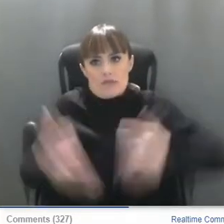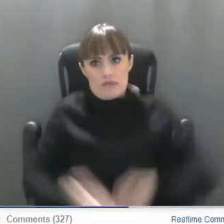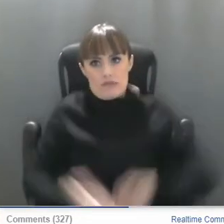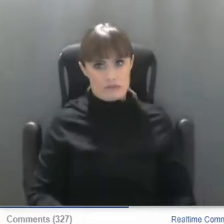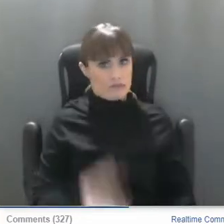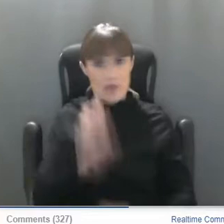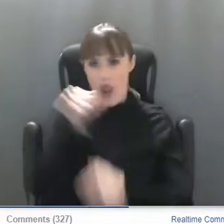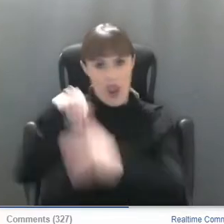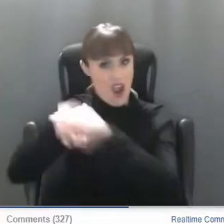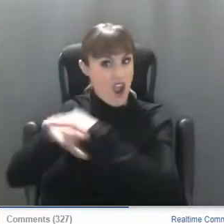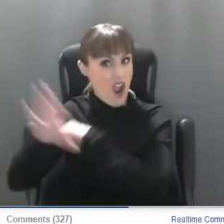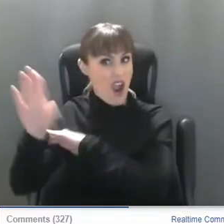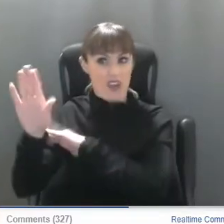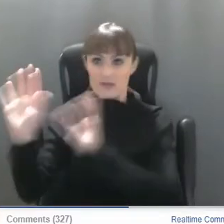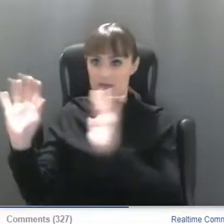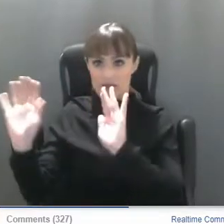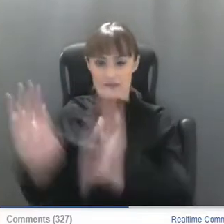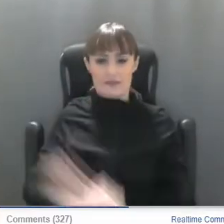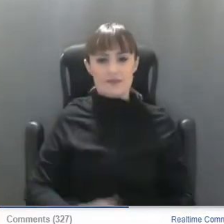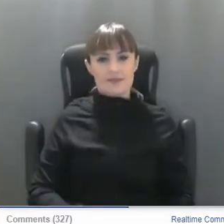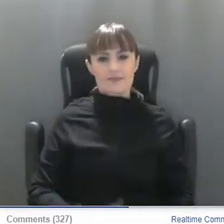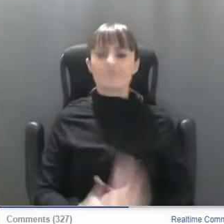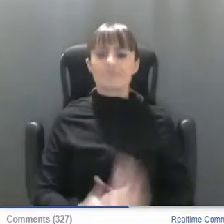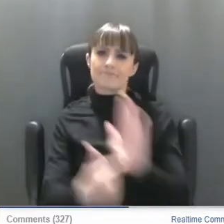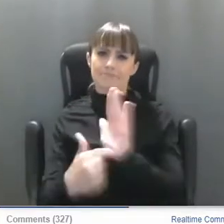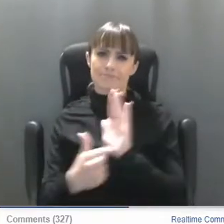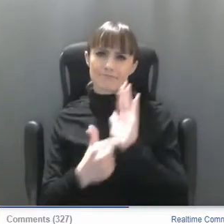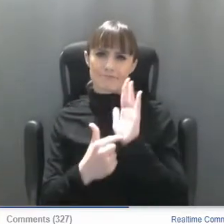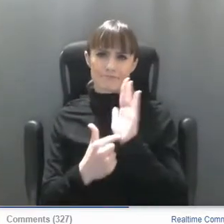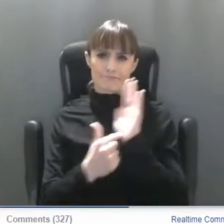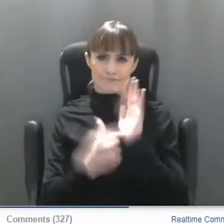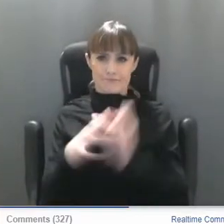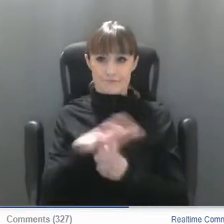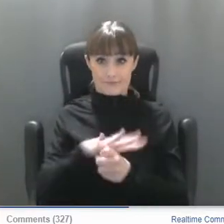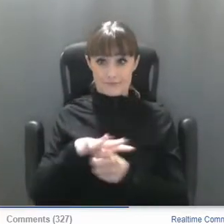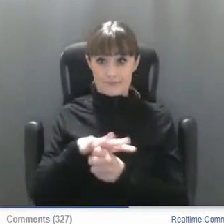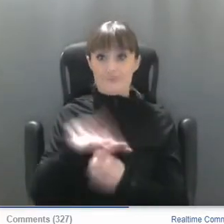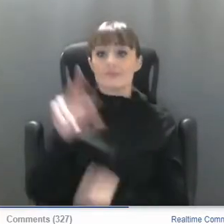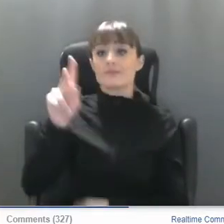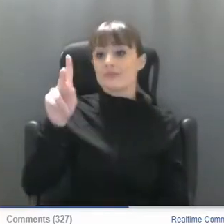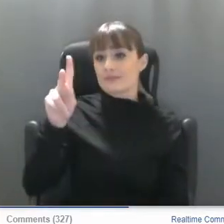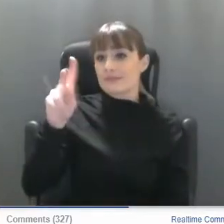of a lay of the land. Kimberly, we just figured out, I bet you it's close- see